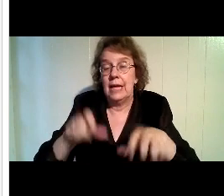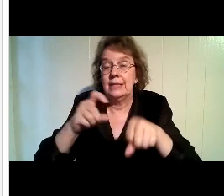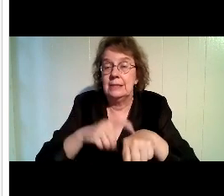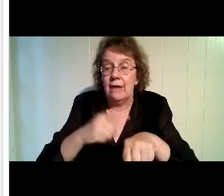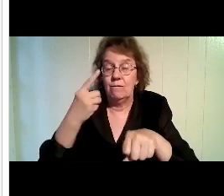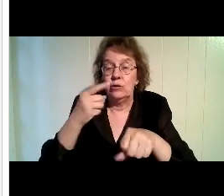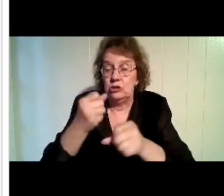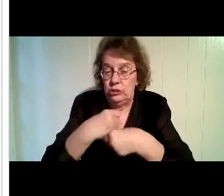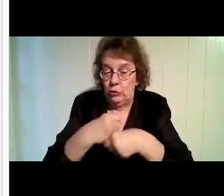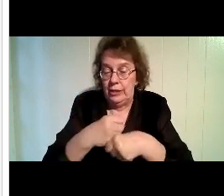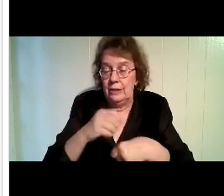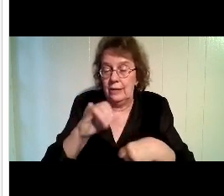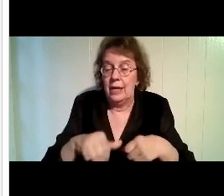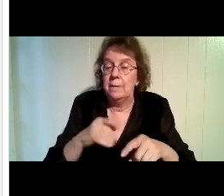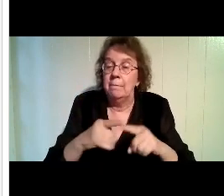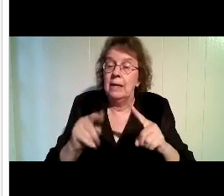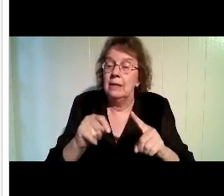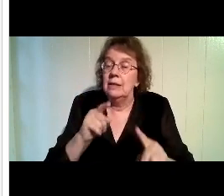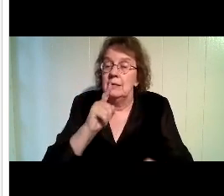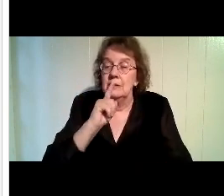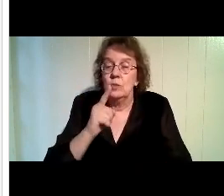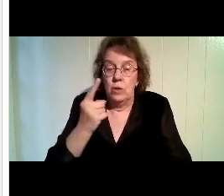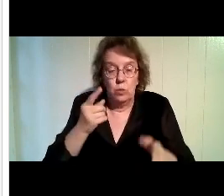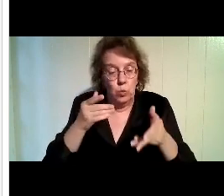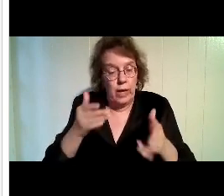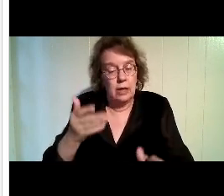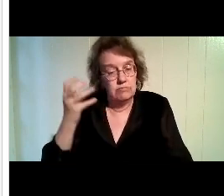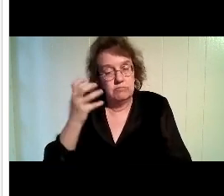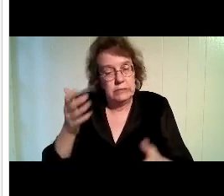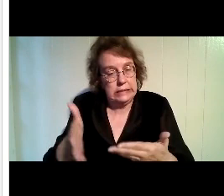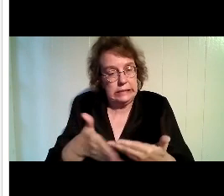generate that, but it is wait definitely way easier and it should do it automatically.